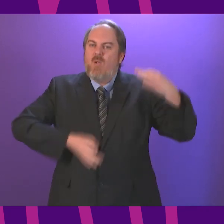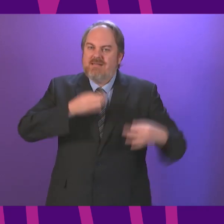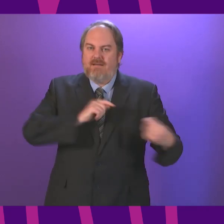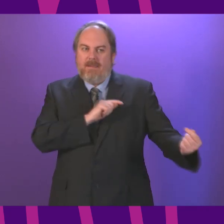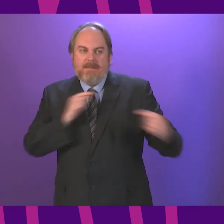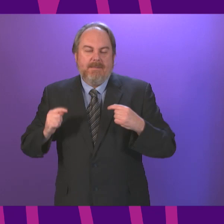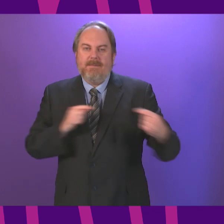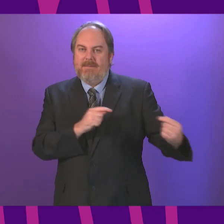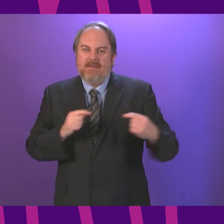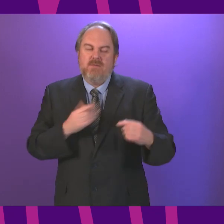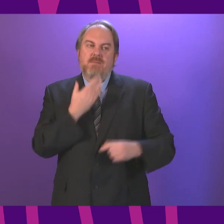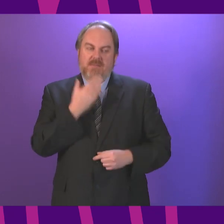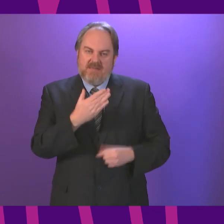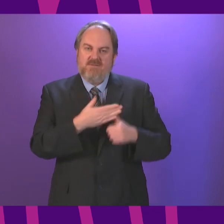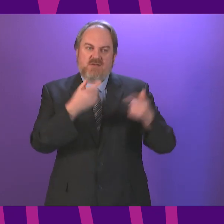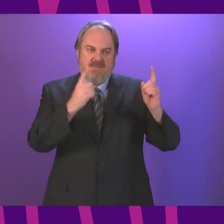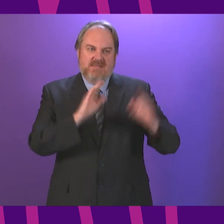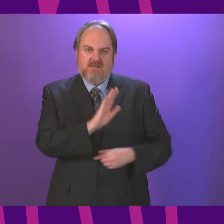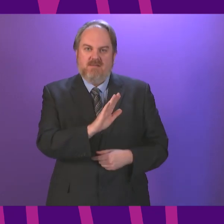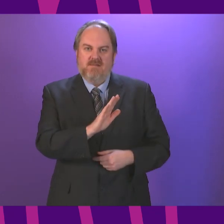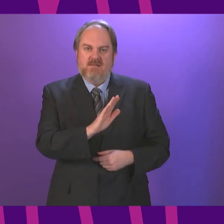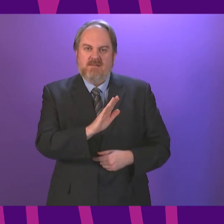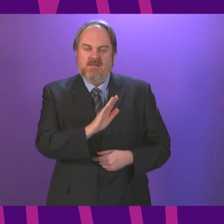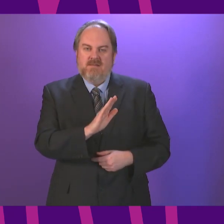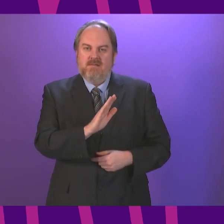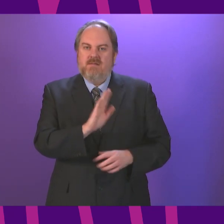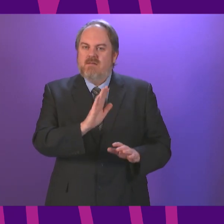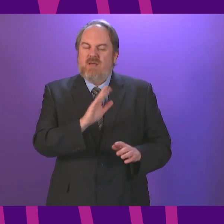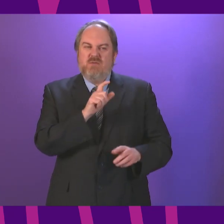understand it—but the point has been made, and I would rather that it was not so personal.